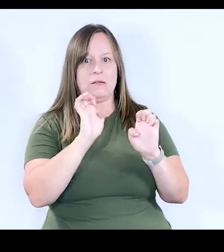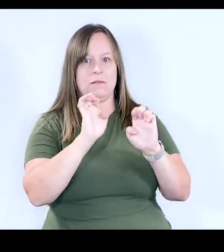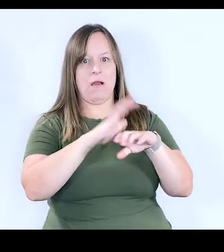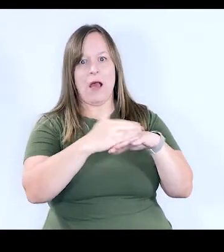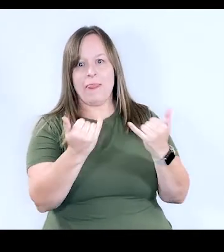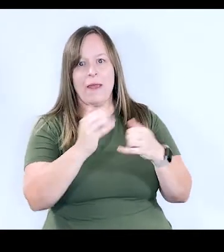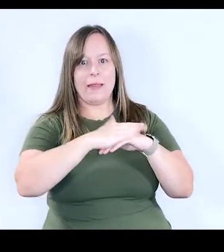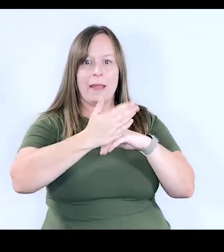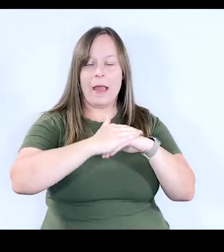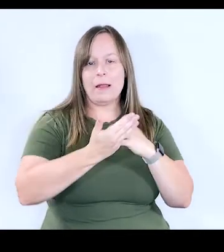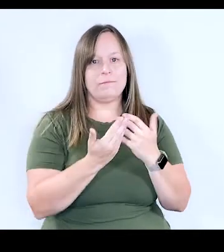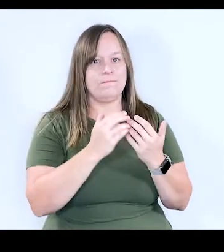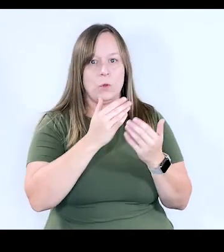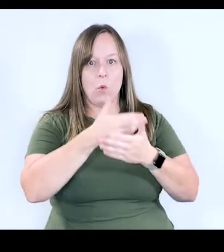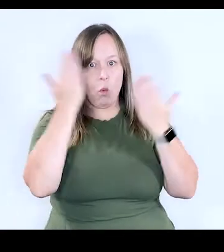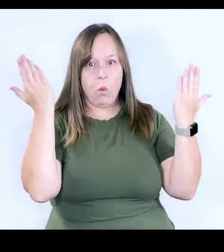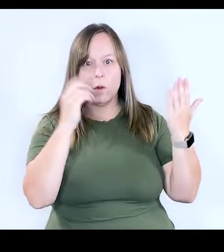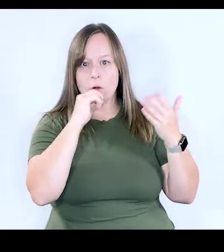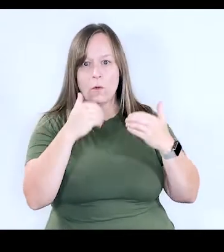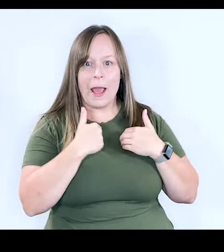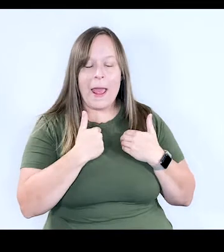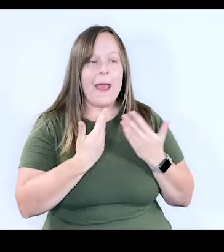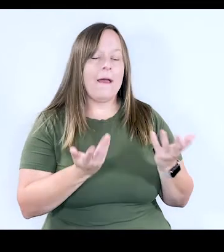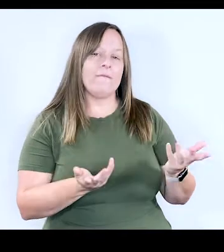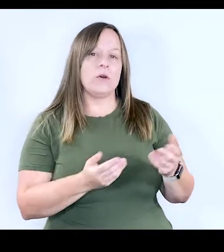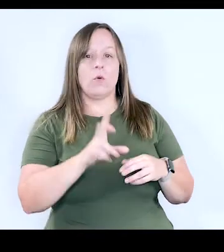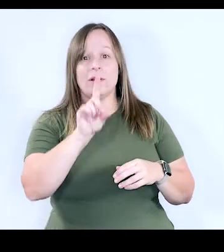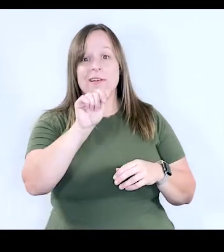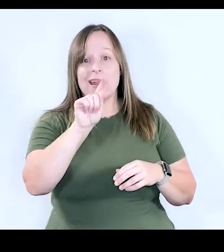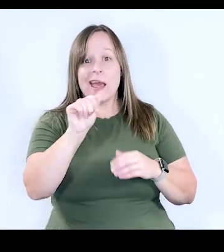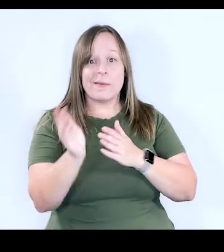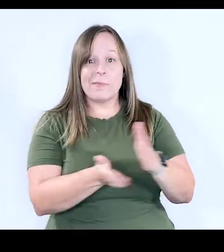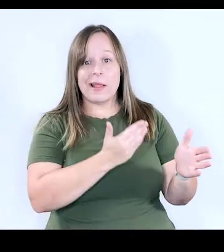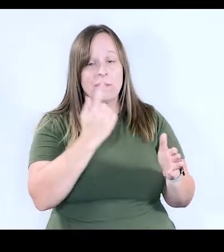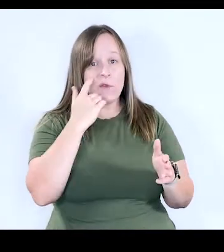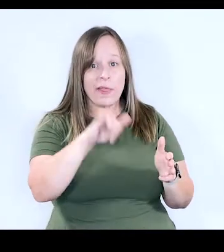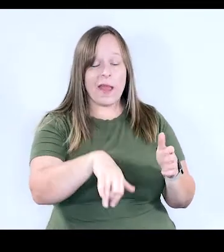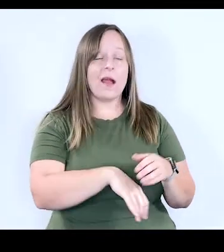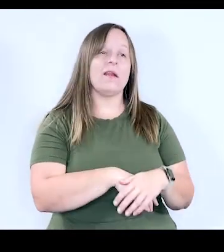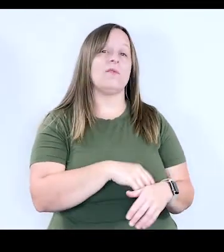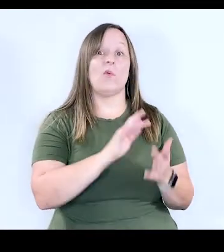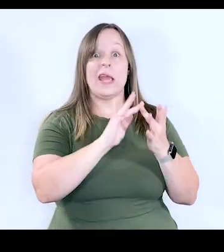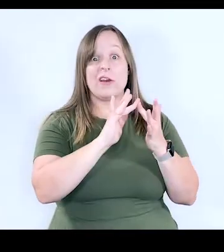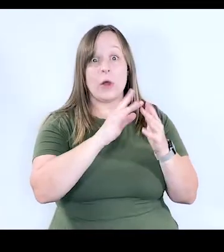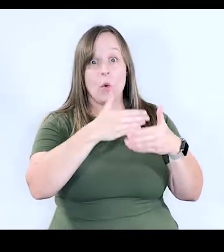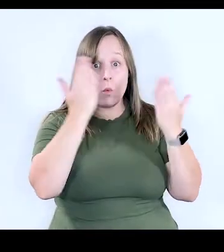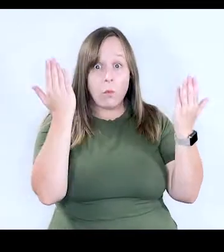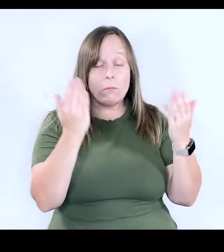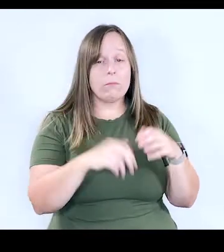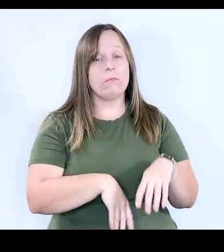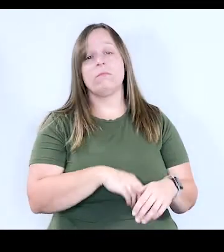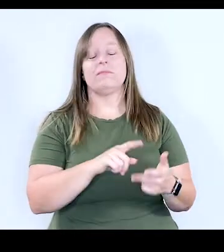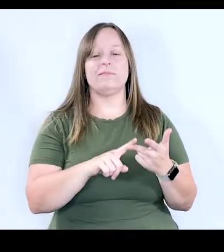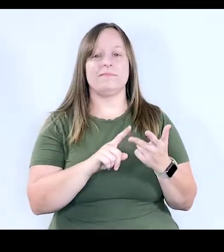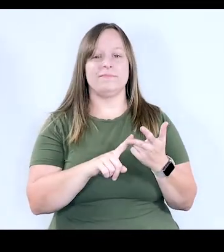such as a laptop, iPad, the internet or data plan that they may not have had, and for most, many services